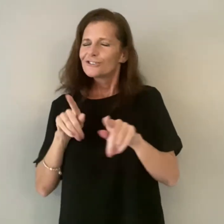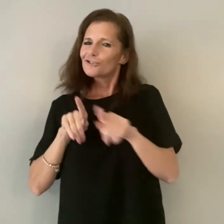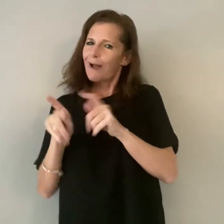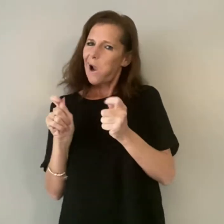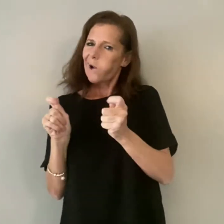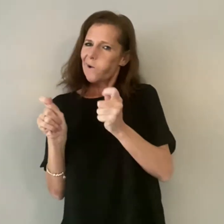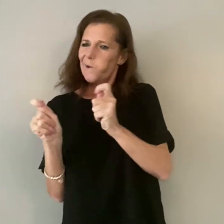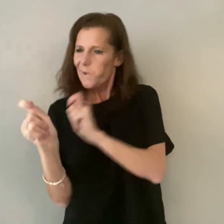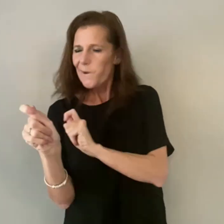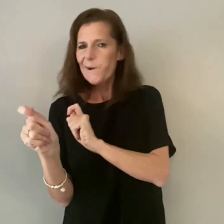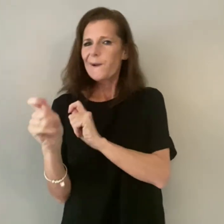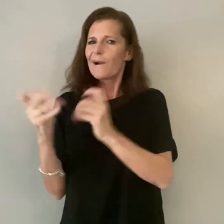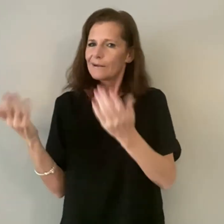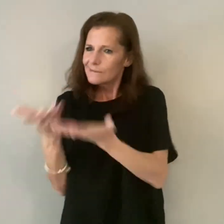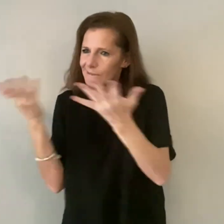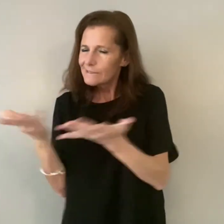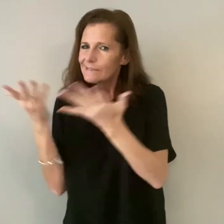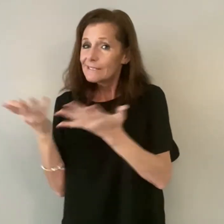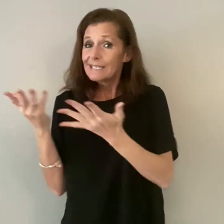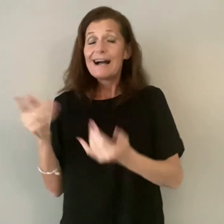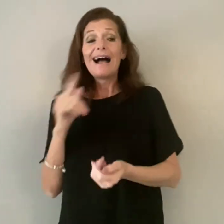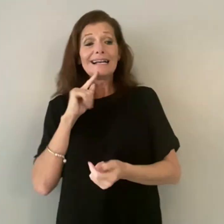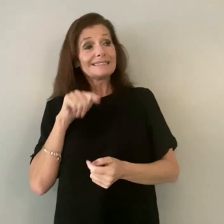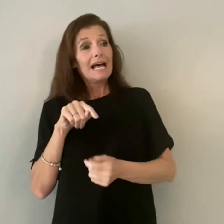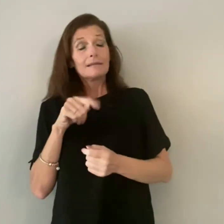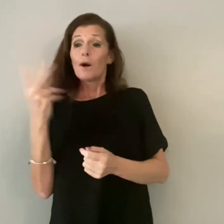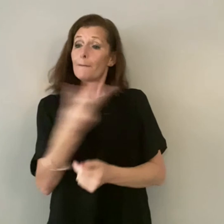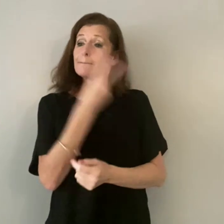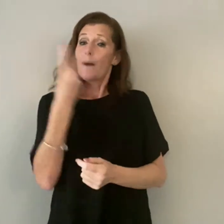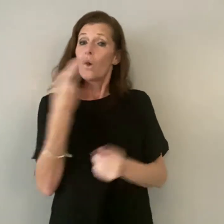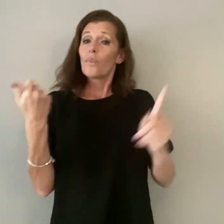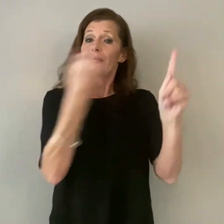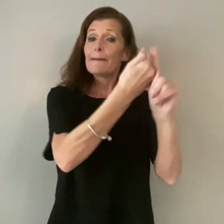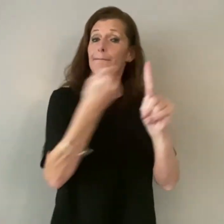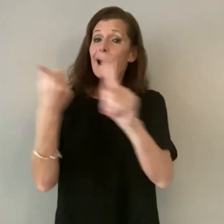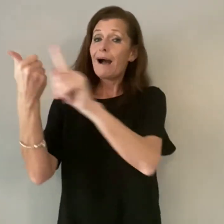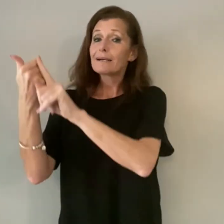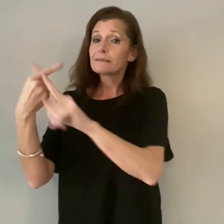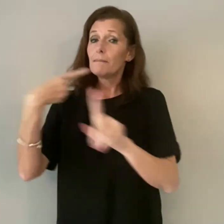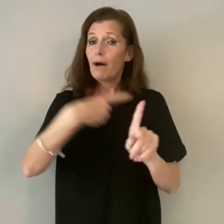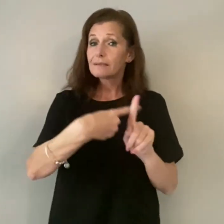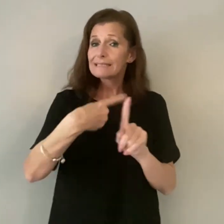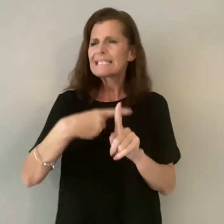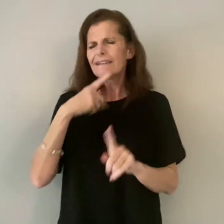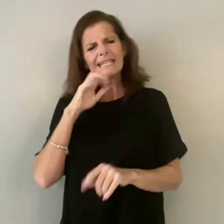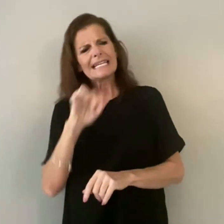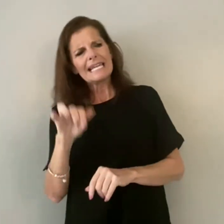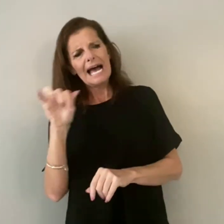shift in the dominant culture. Yes but both are making an impact though, a positive impact.